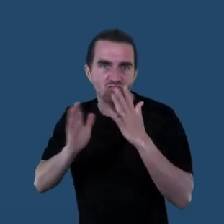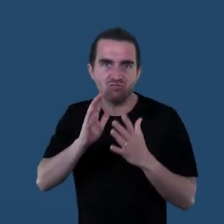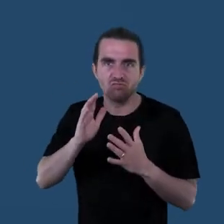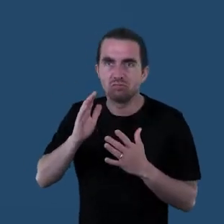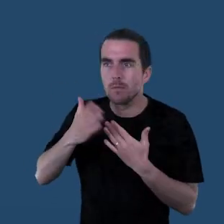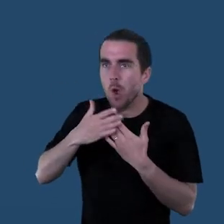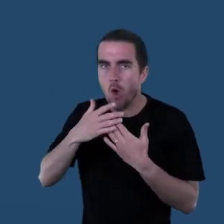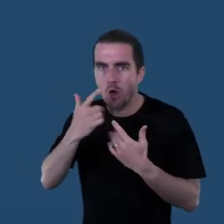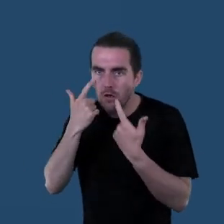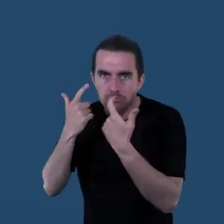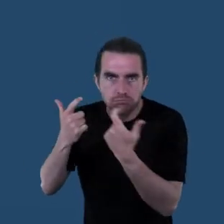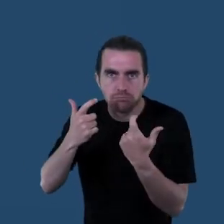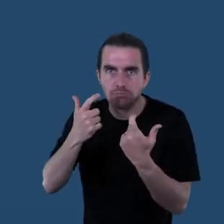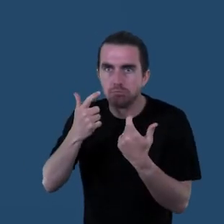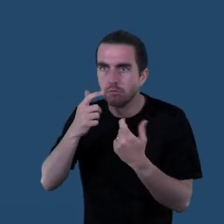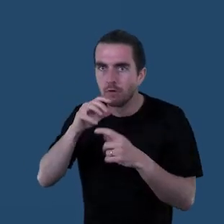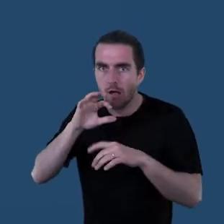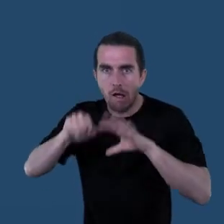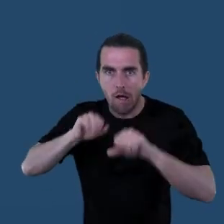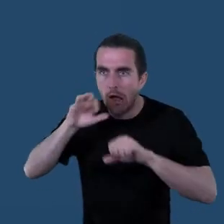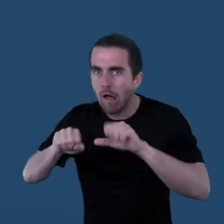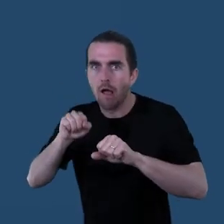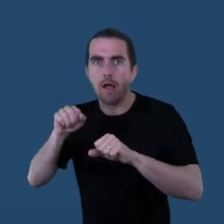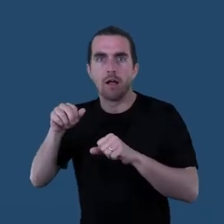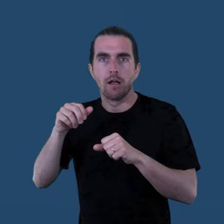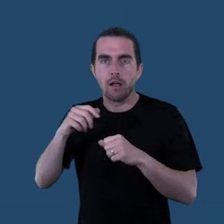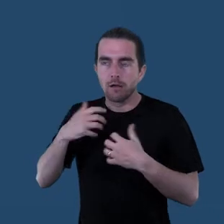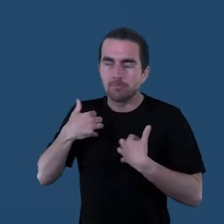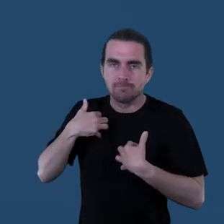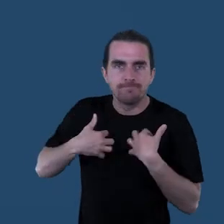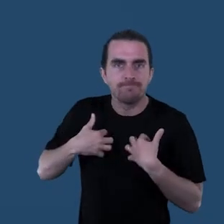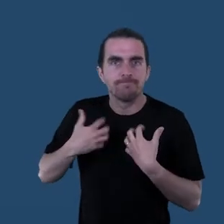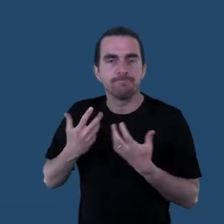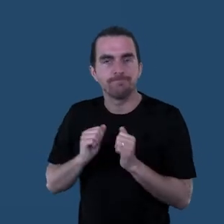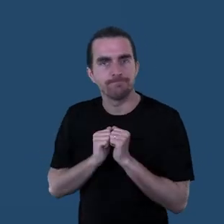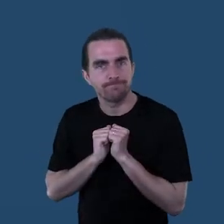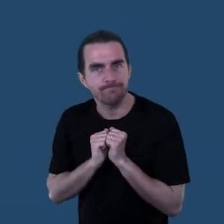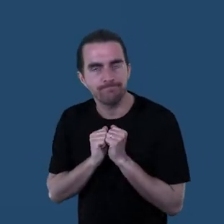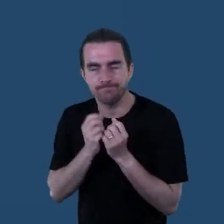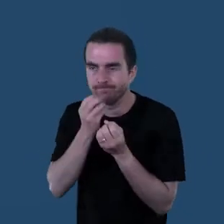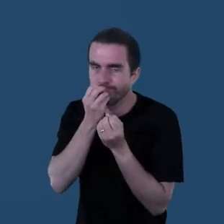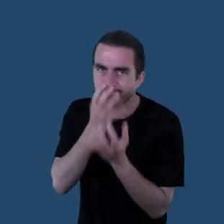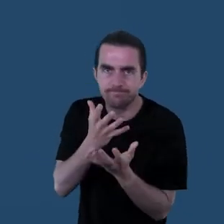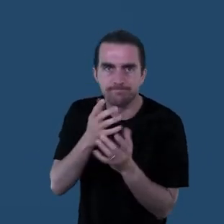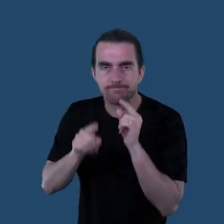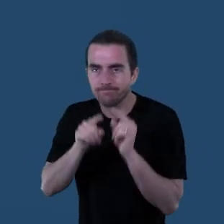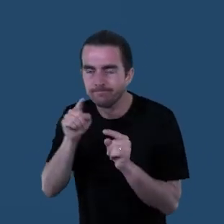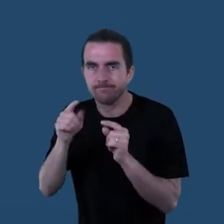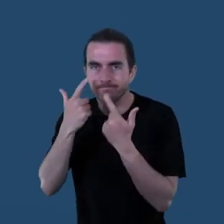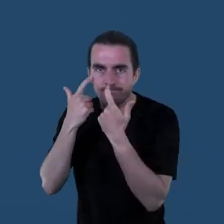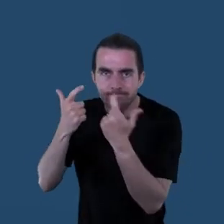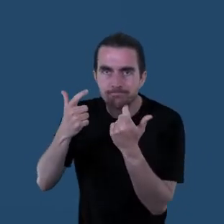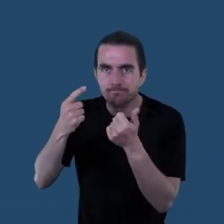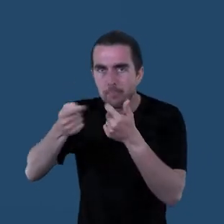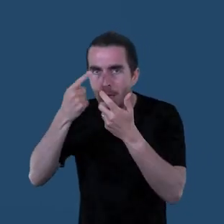who were collecting and were describing, and starting to have an appreciation for what they were finding: